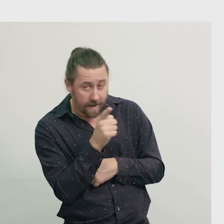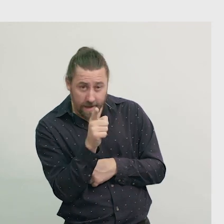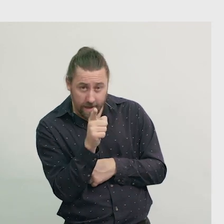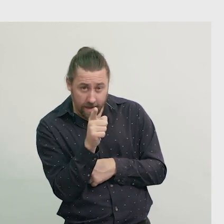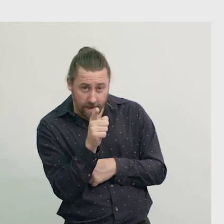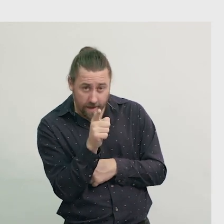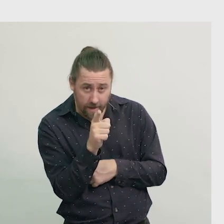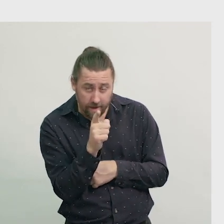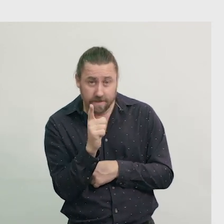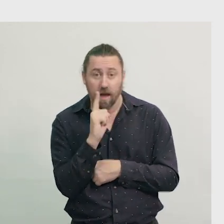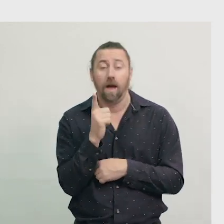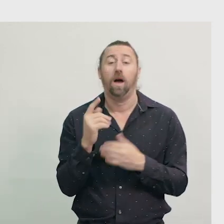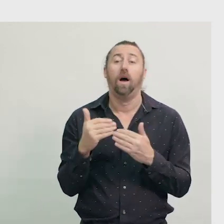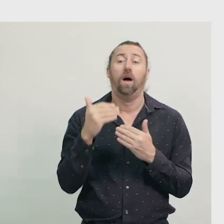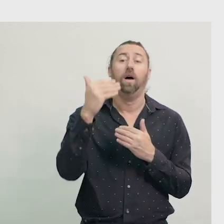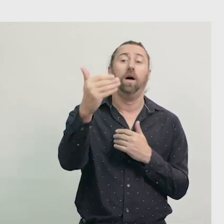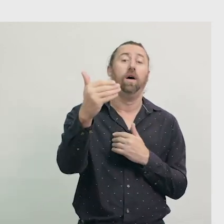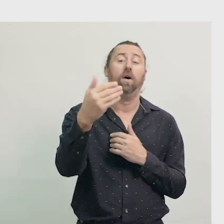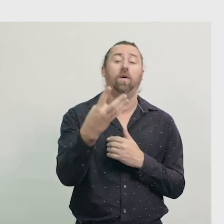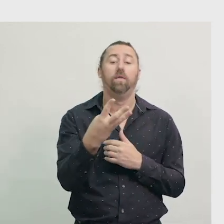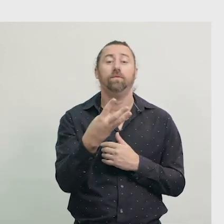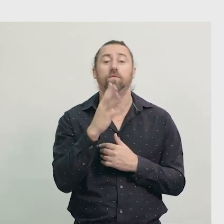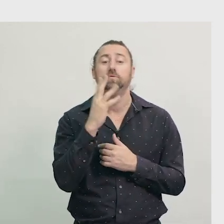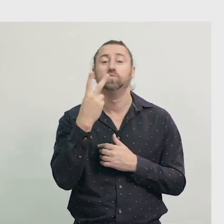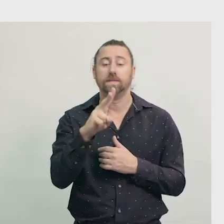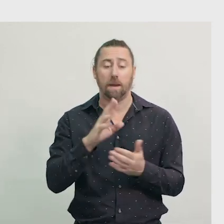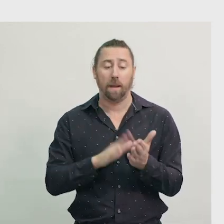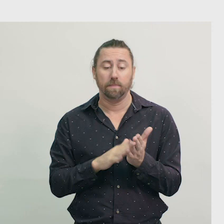I see that the length of the paper, 420mm,